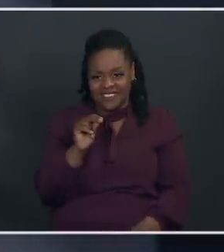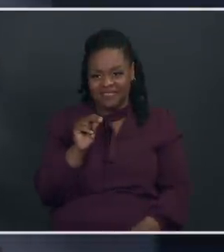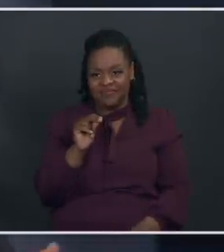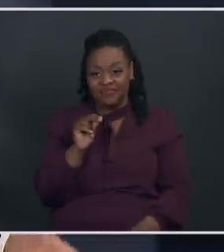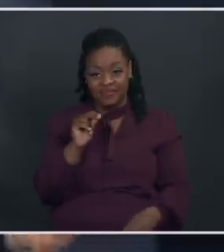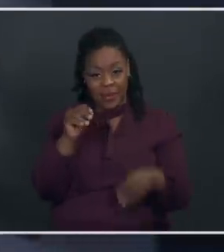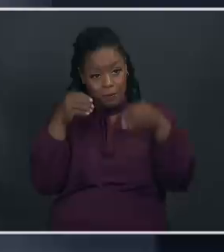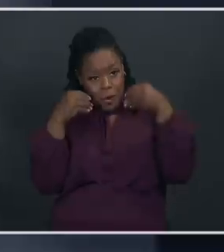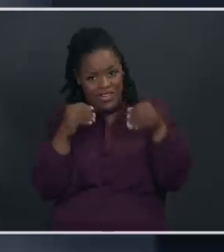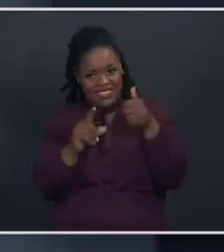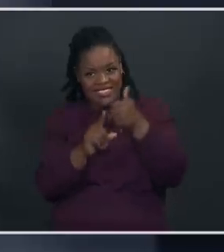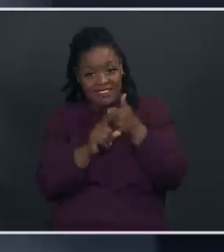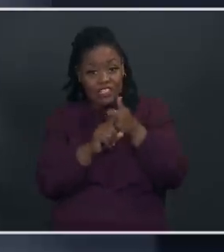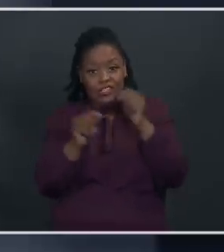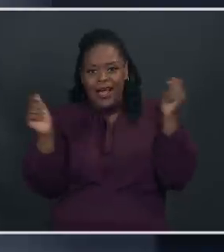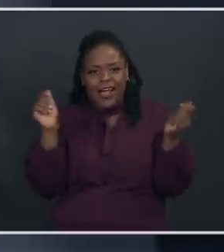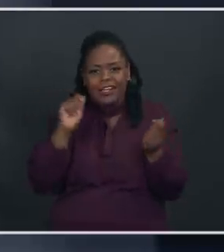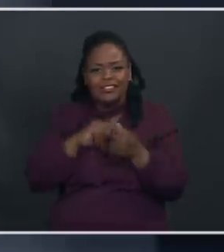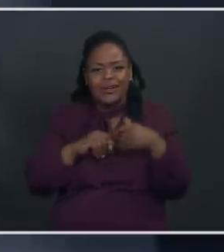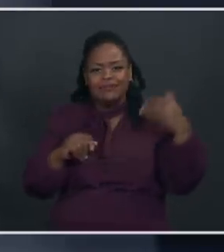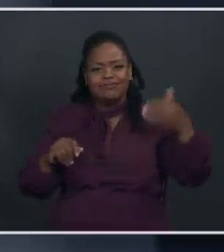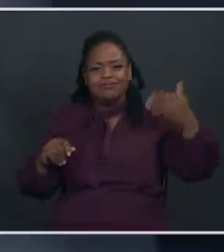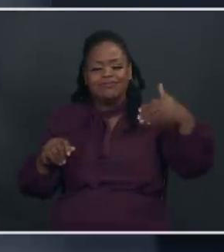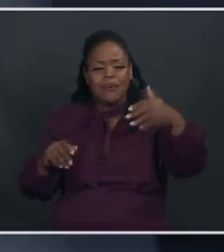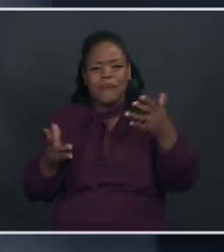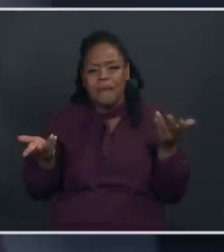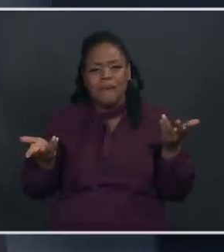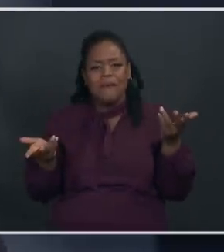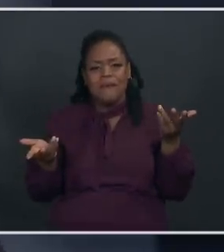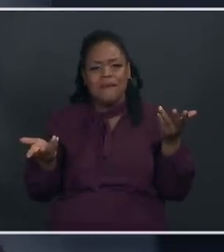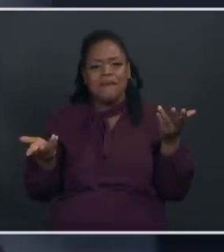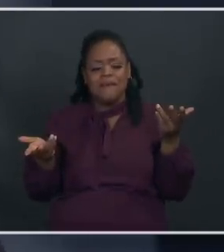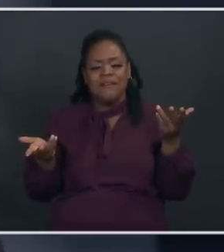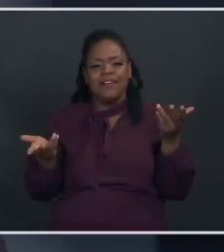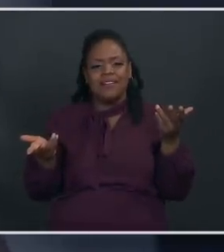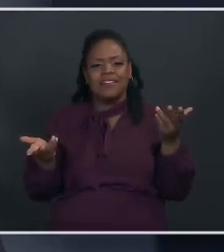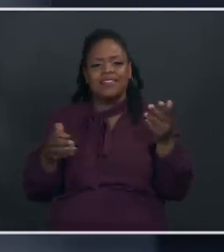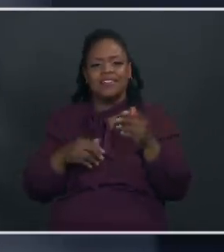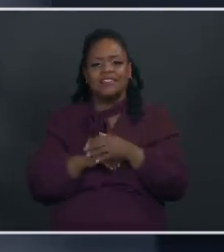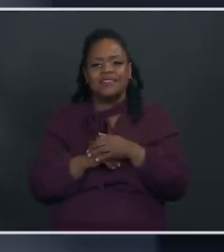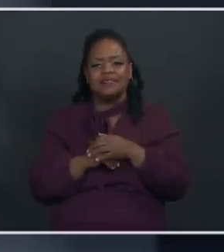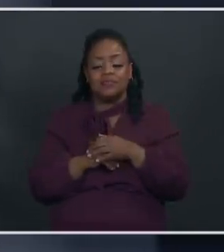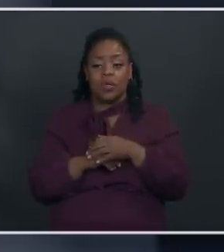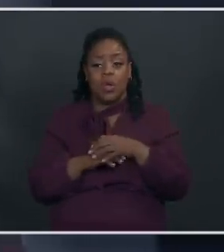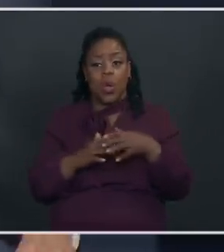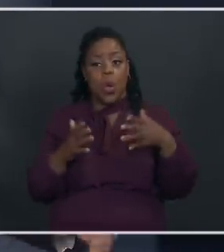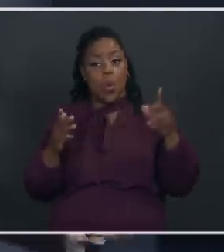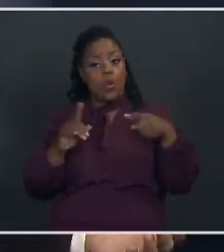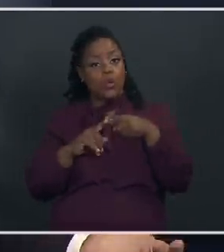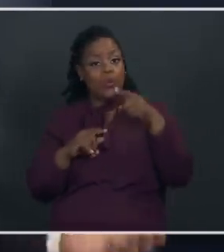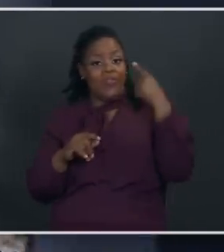And what the -- what the -- what the financiers, the big banks, the asset managers, private investors,